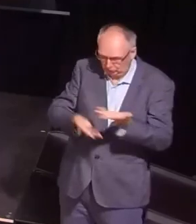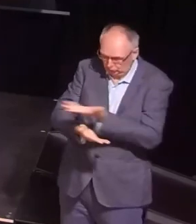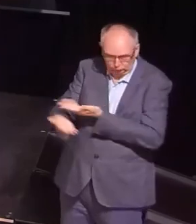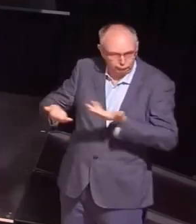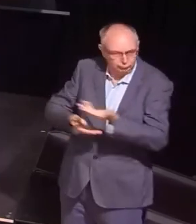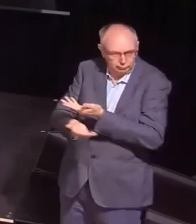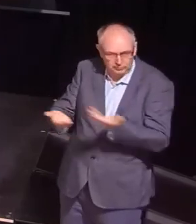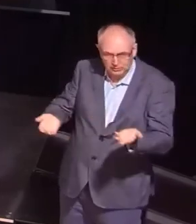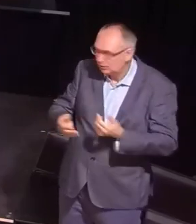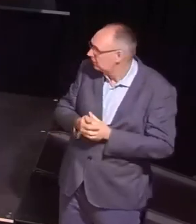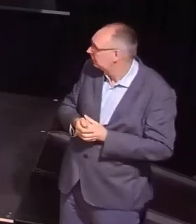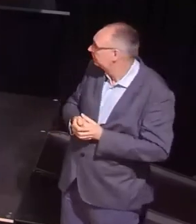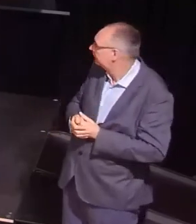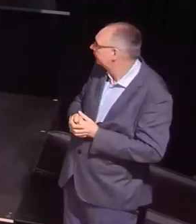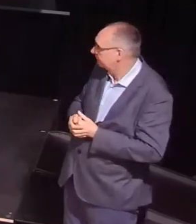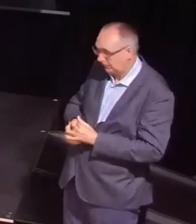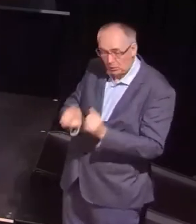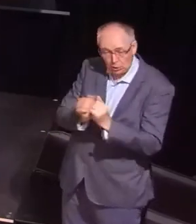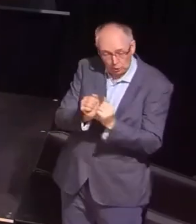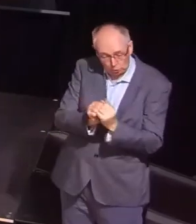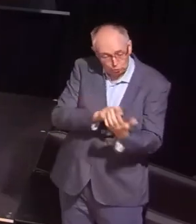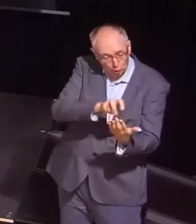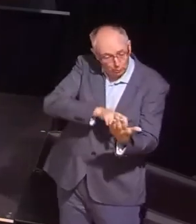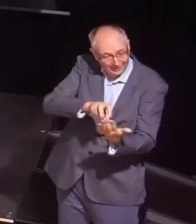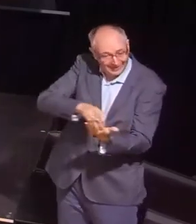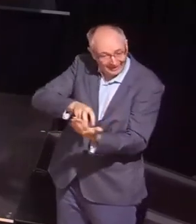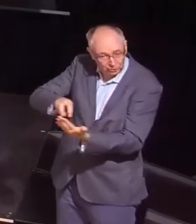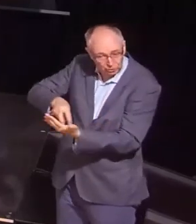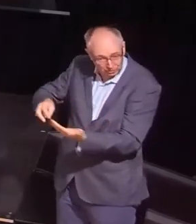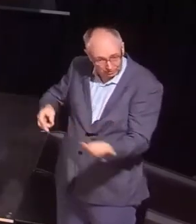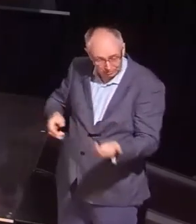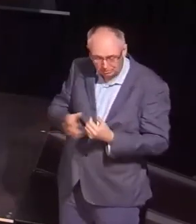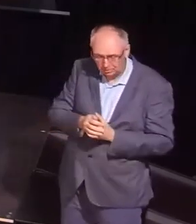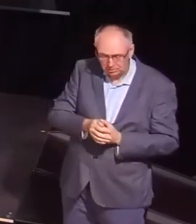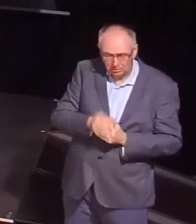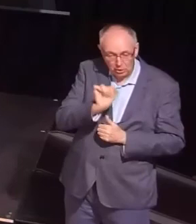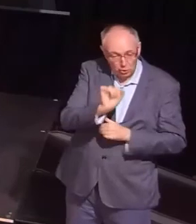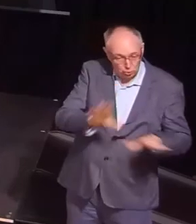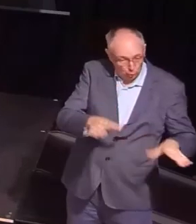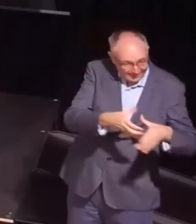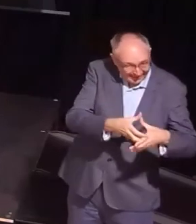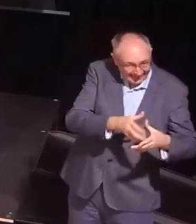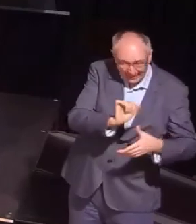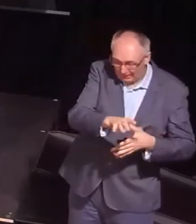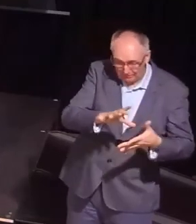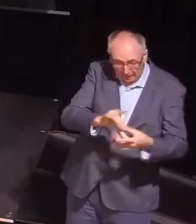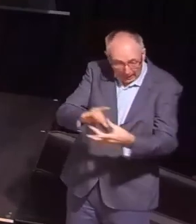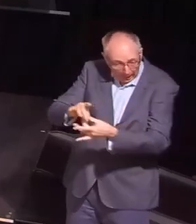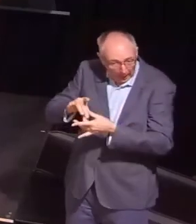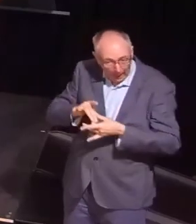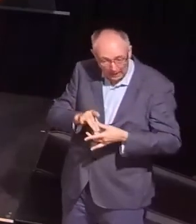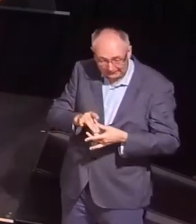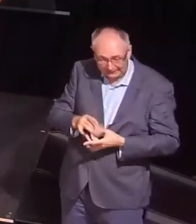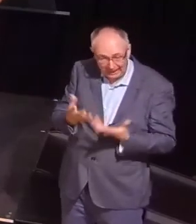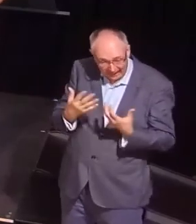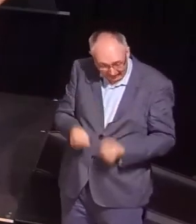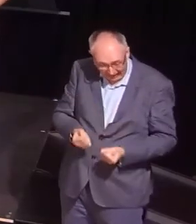Documentation. Make sure that your team and your allies have the resources that they need